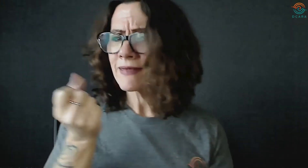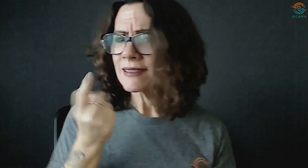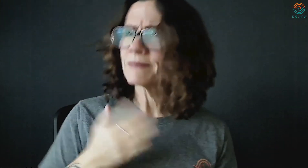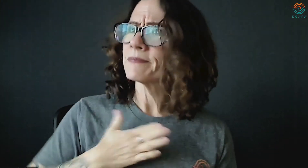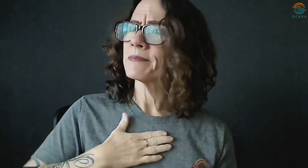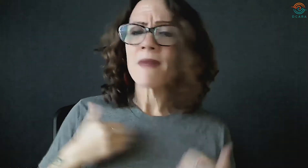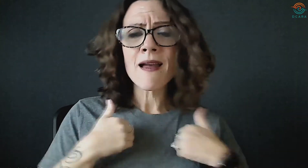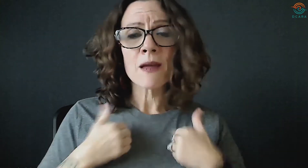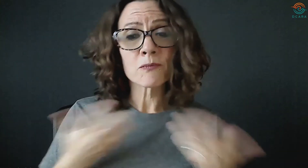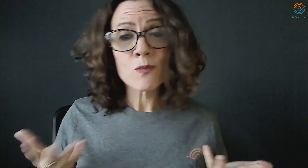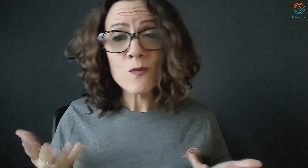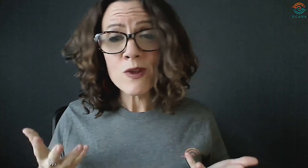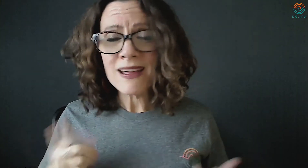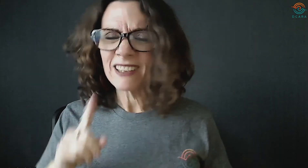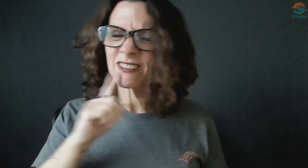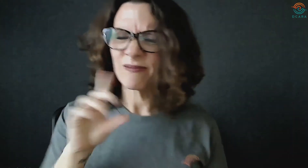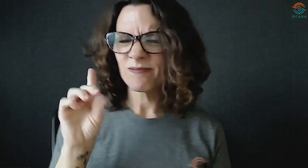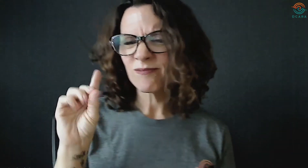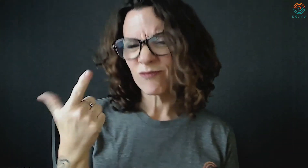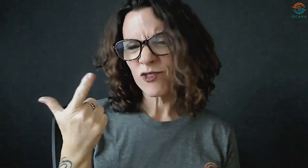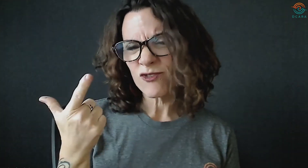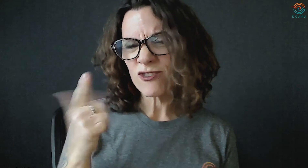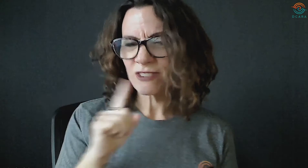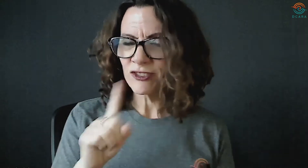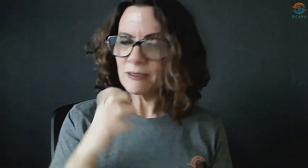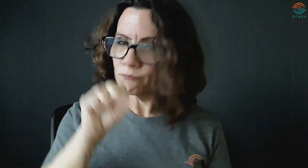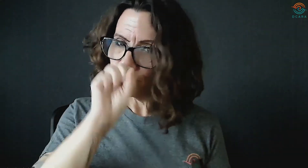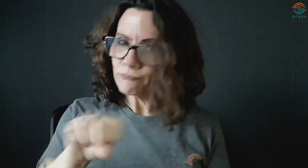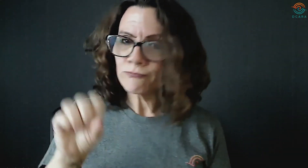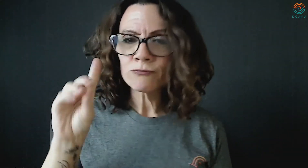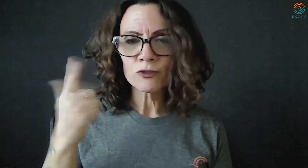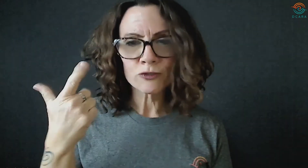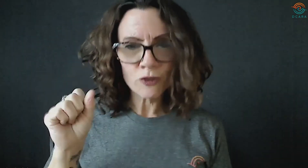Asking me what my animal is... Dog! I really love dogs.